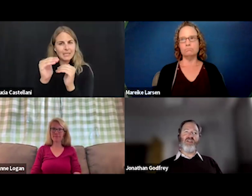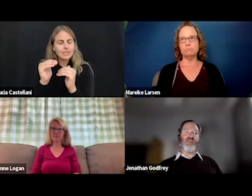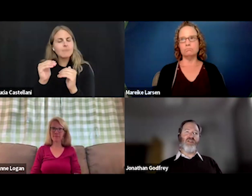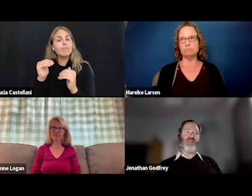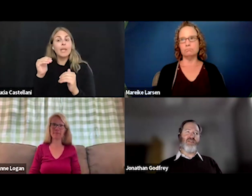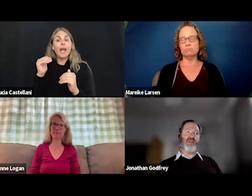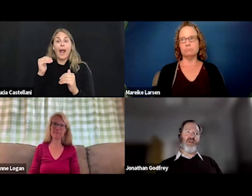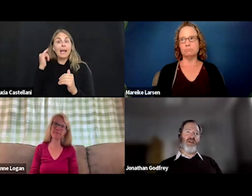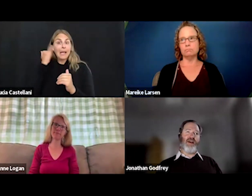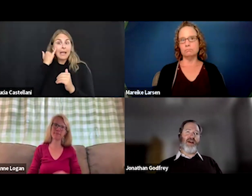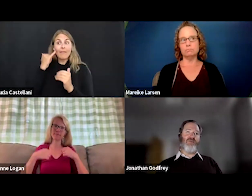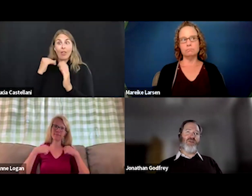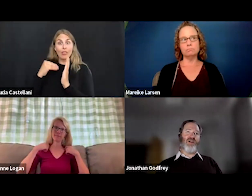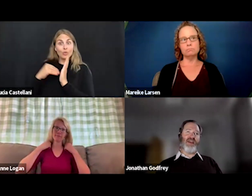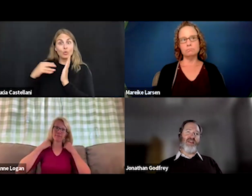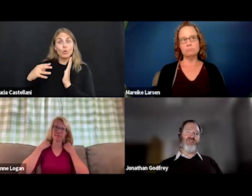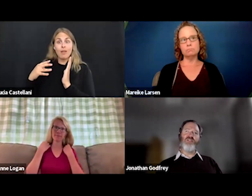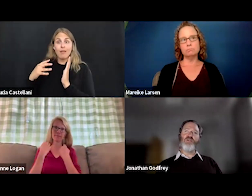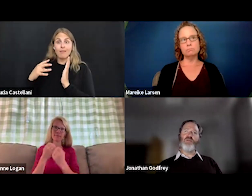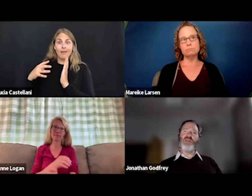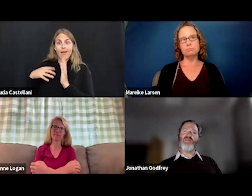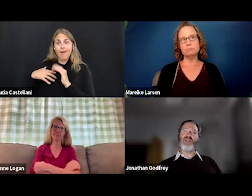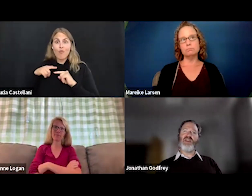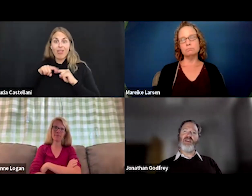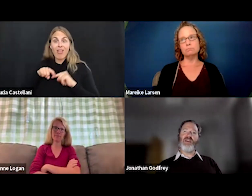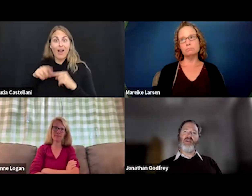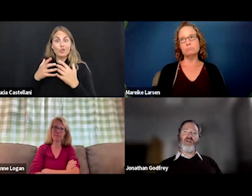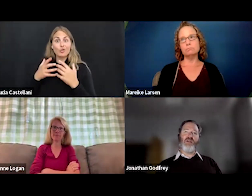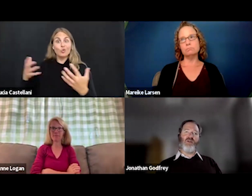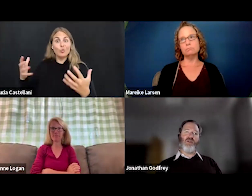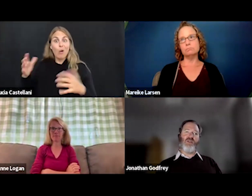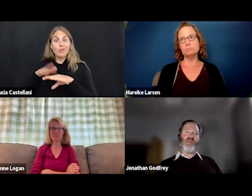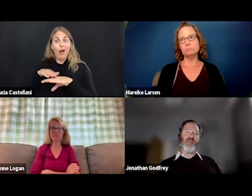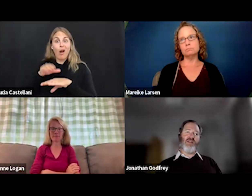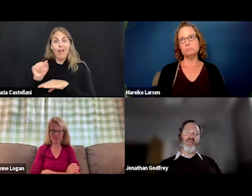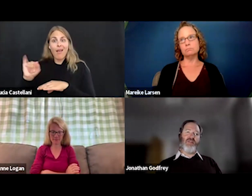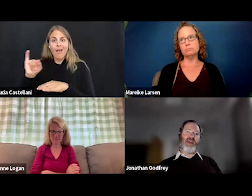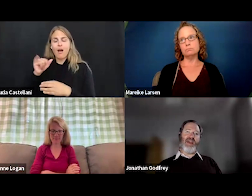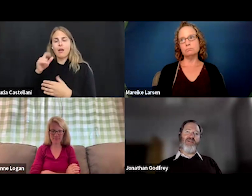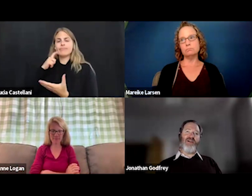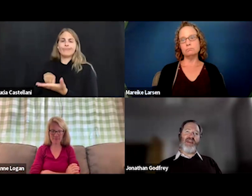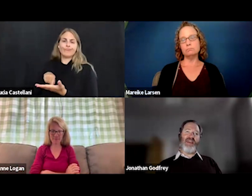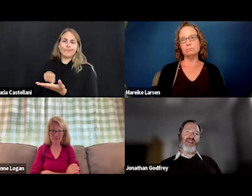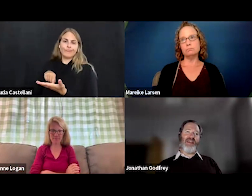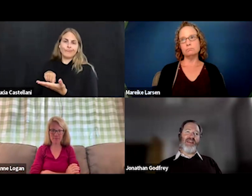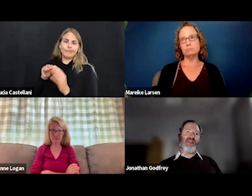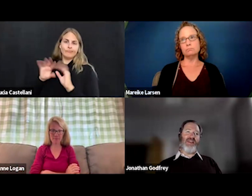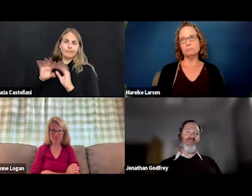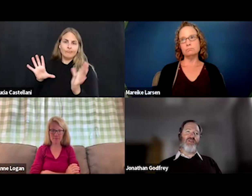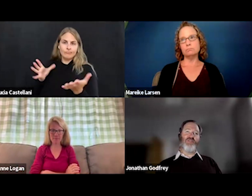is relying too heavily on the AI and not